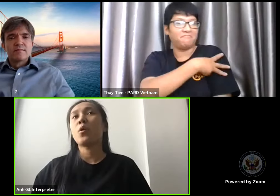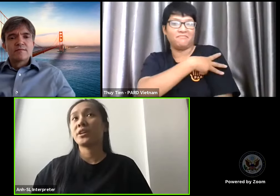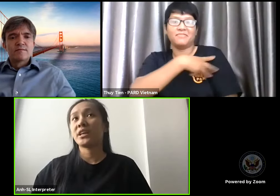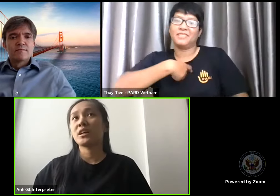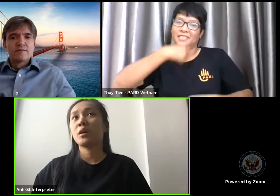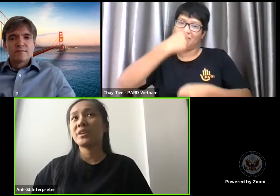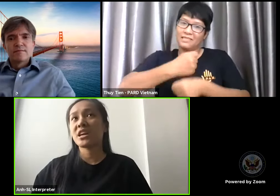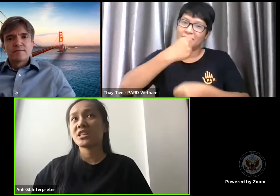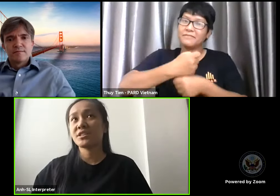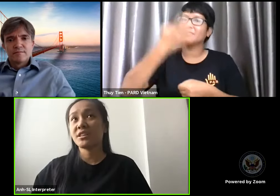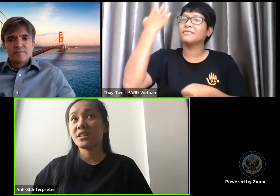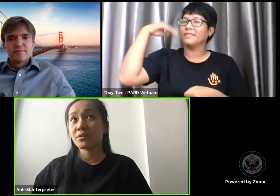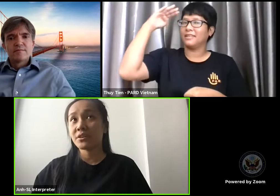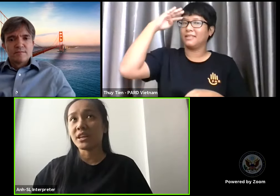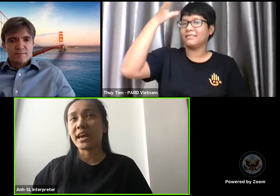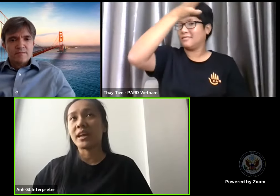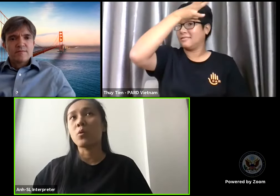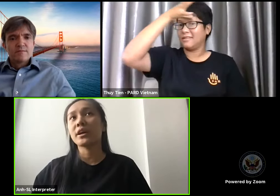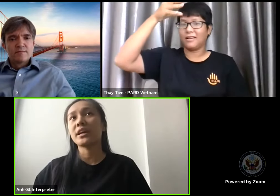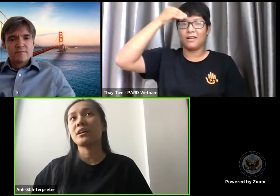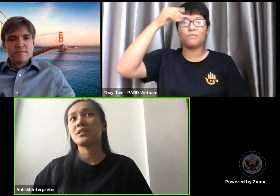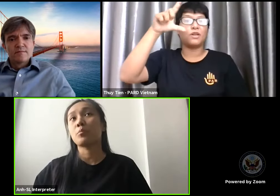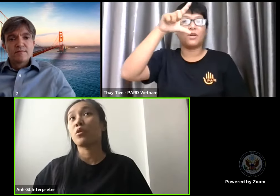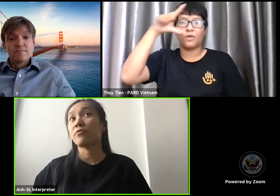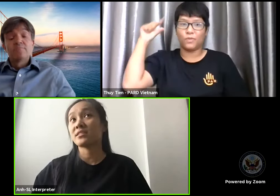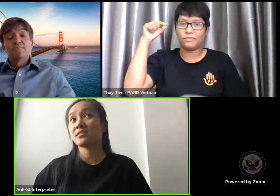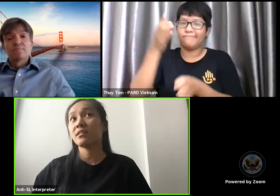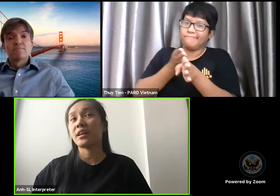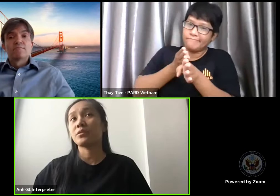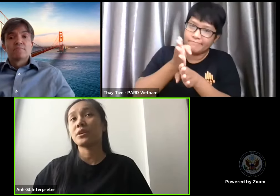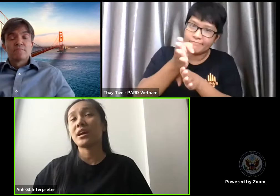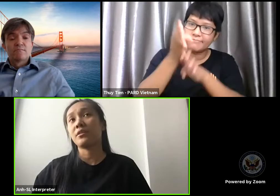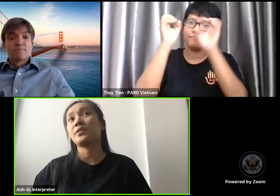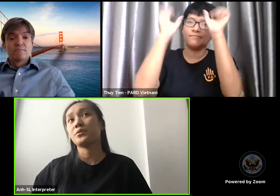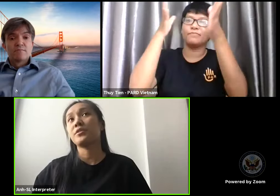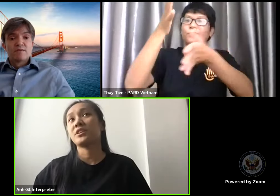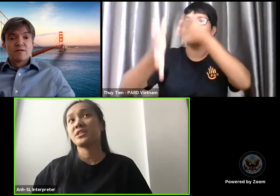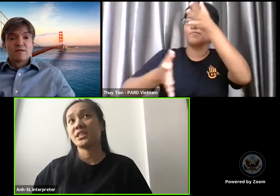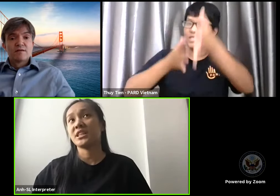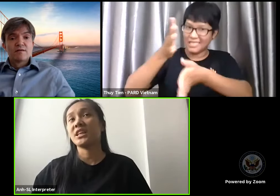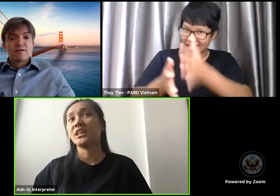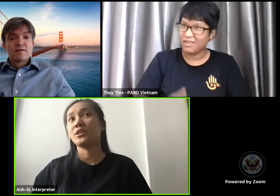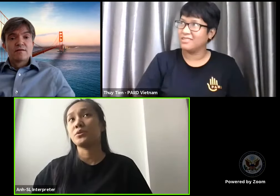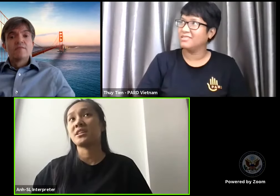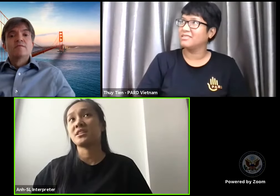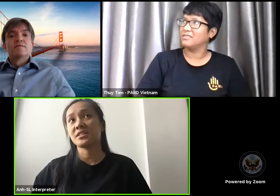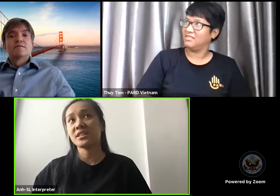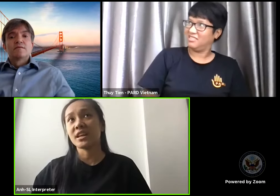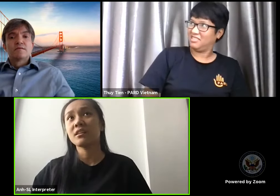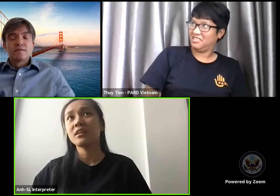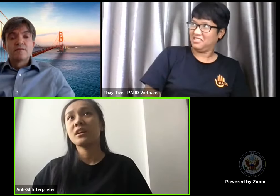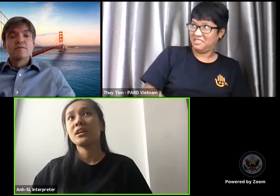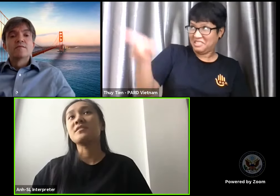holding a Ph.D degree and working as a professor at Gallaudet University in the United States